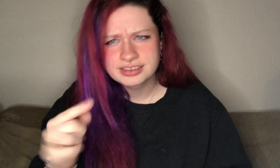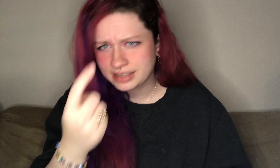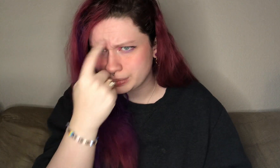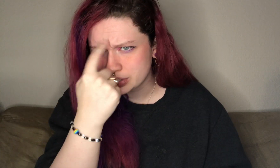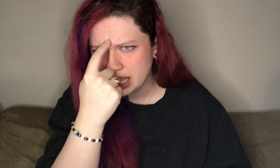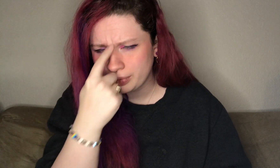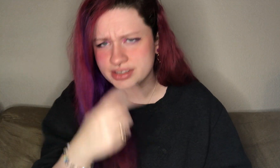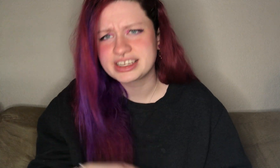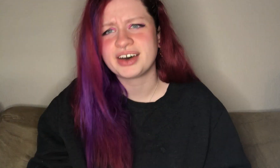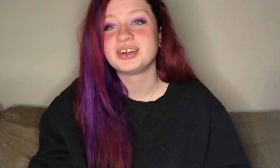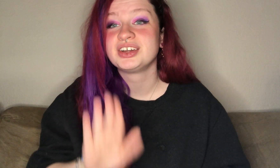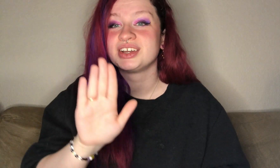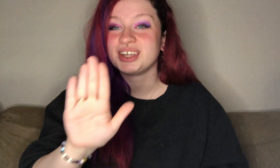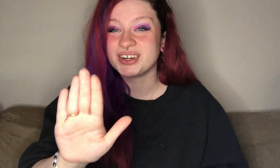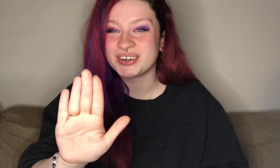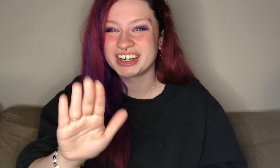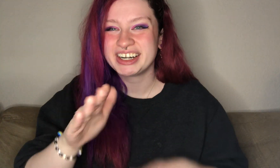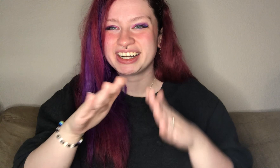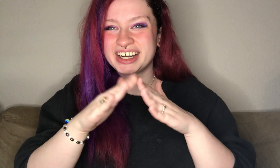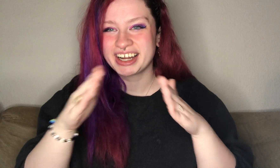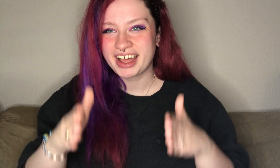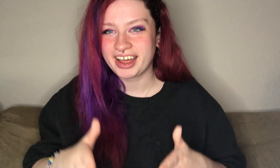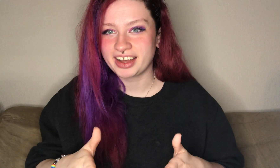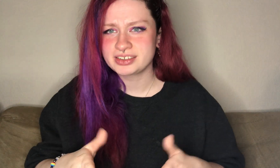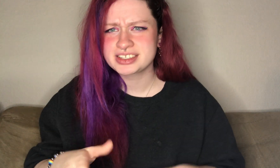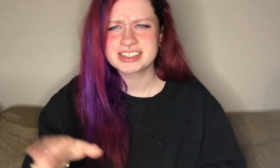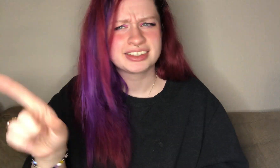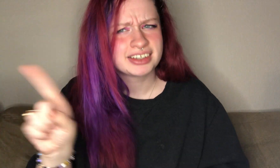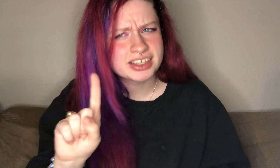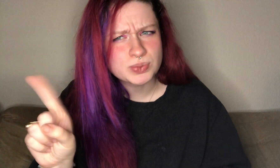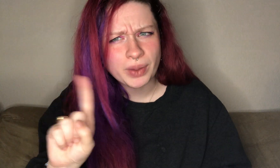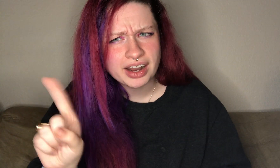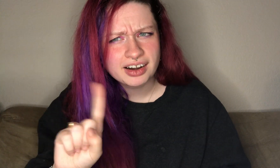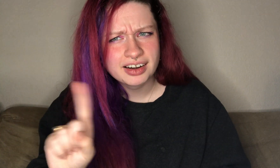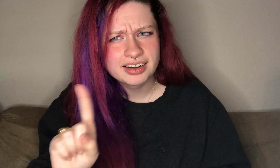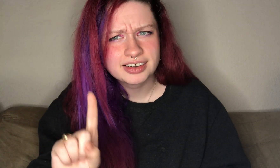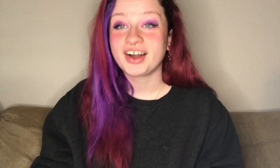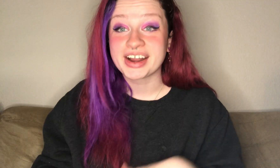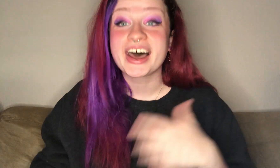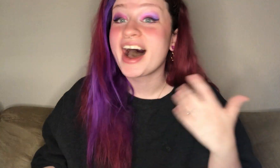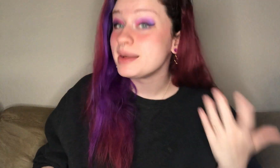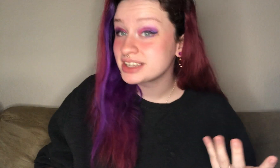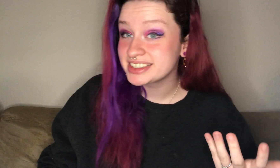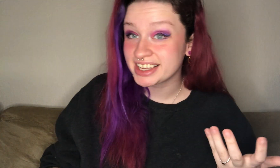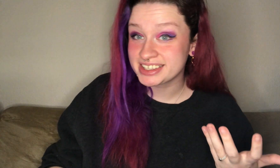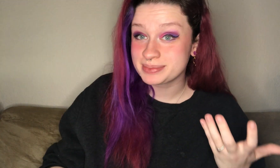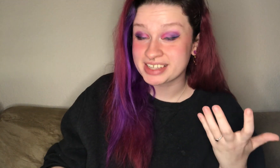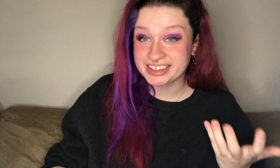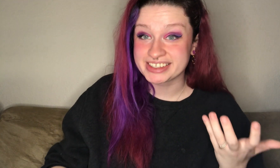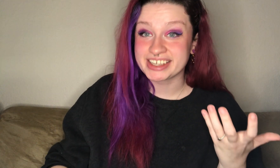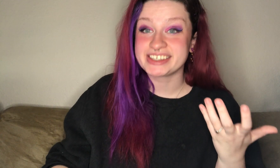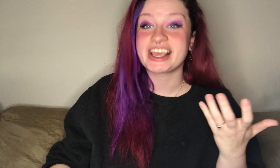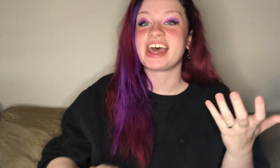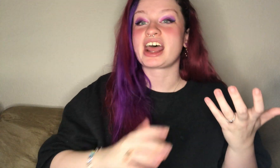keep those eyebrows down "your house is where?" all right i'm gonna sign some sentences and i